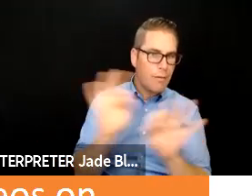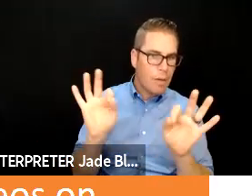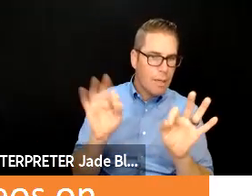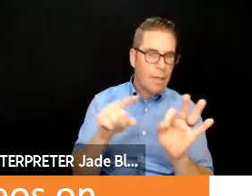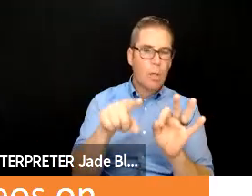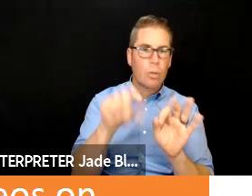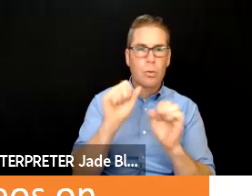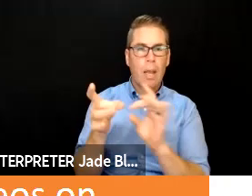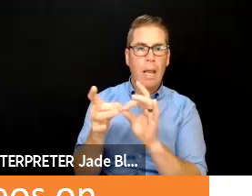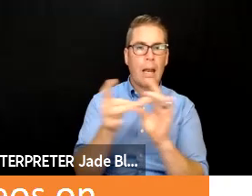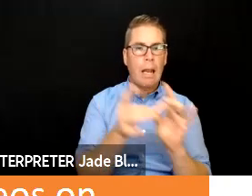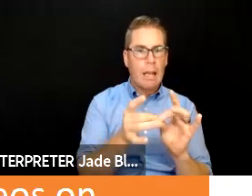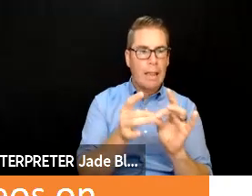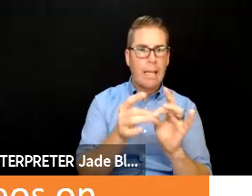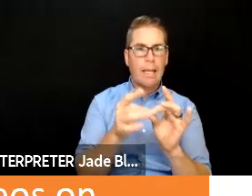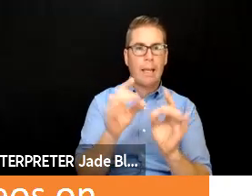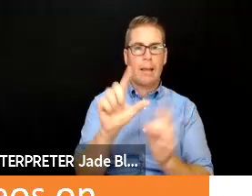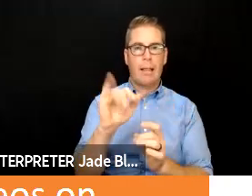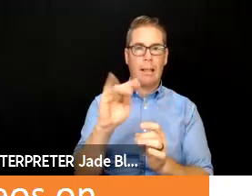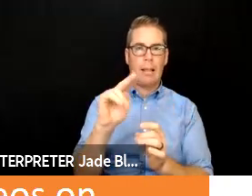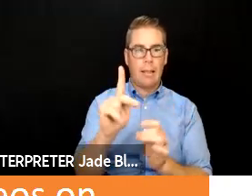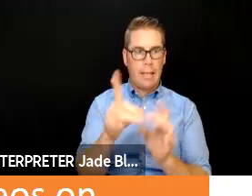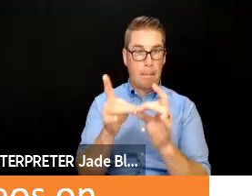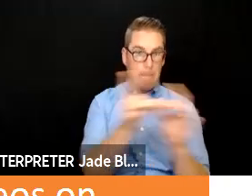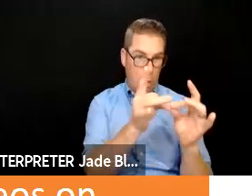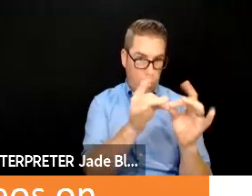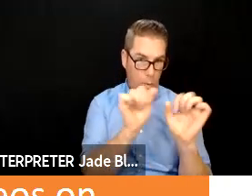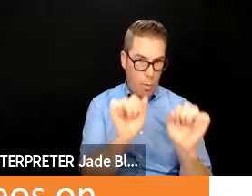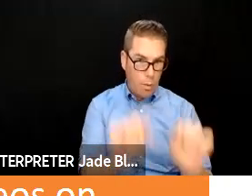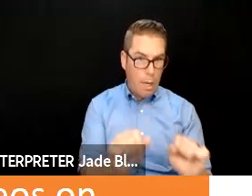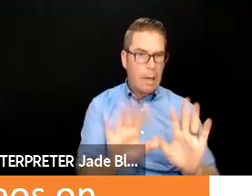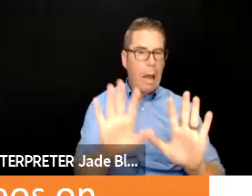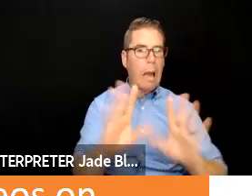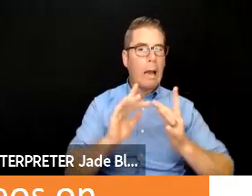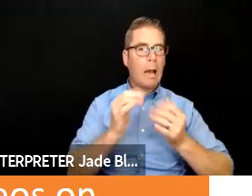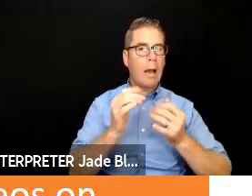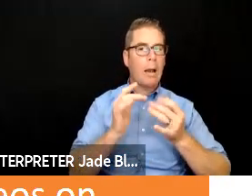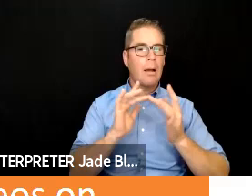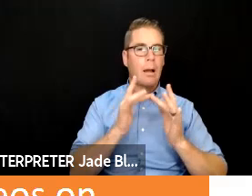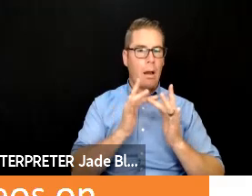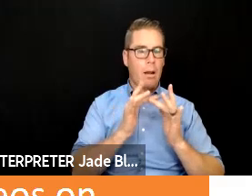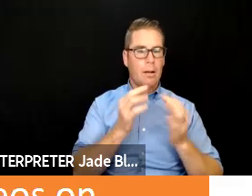Sally Potter: Just be very careful with websites, however, because most websites that you find on the internet.